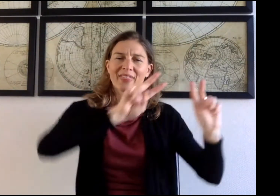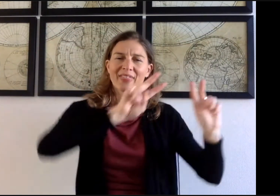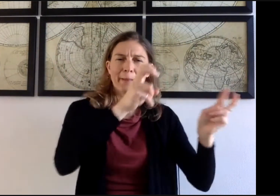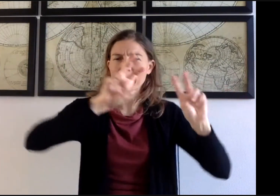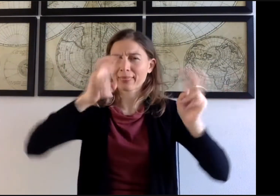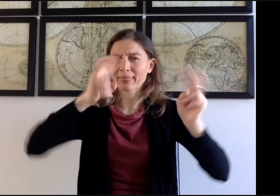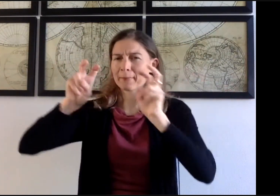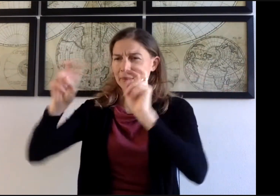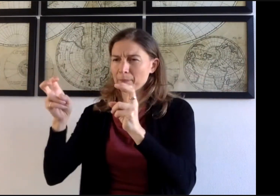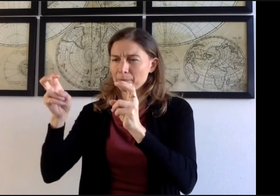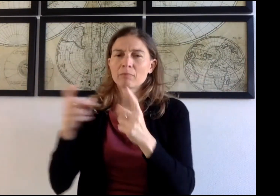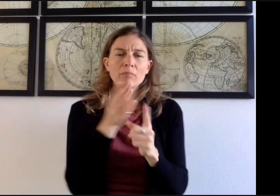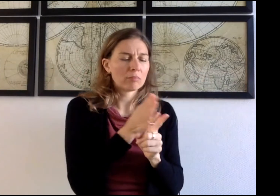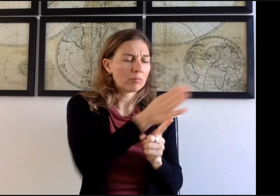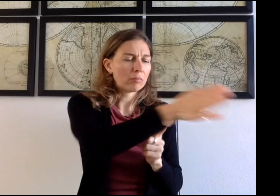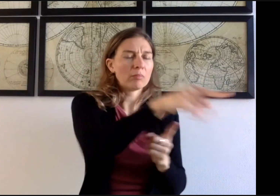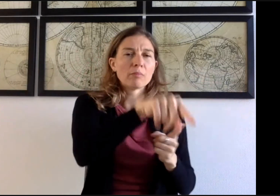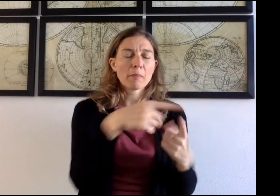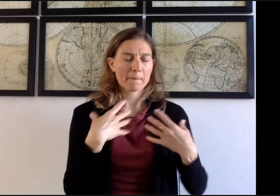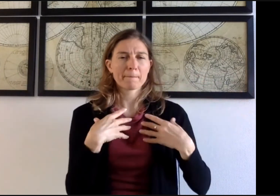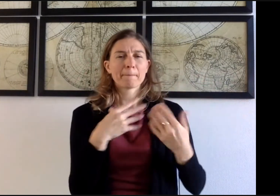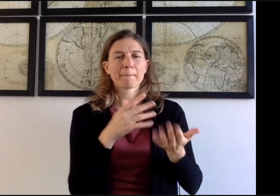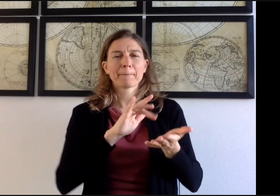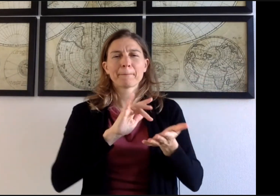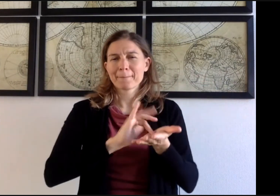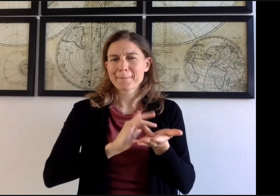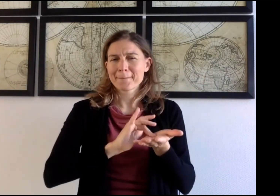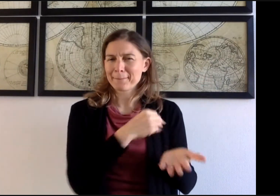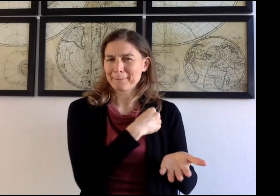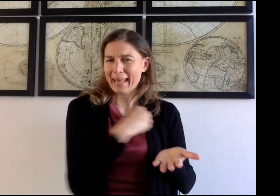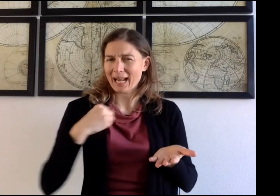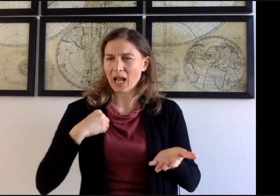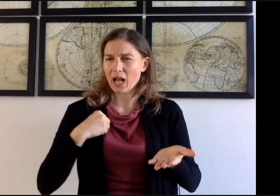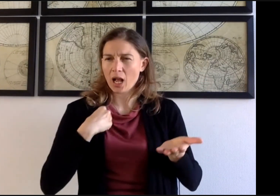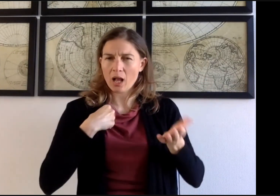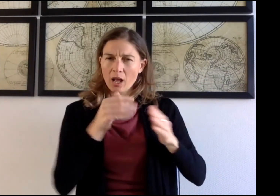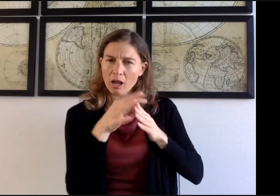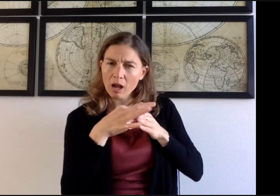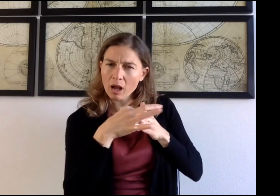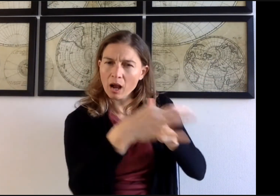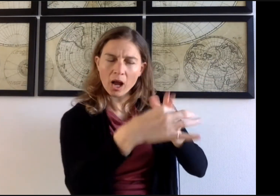A statement on medical guidelines which we collaborated with IDA